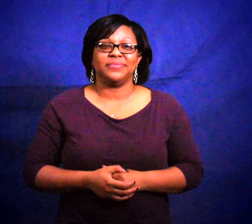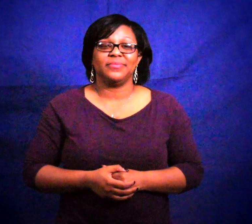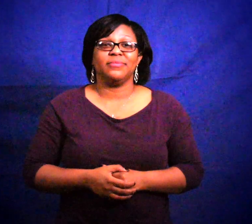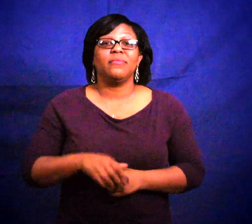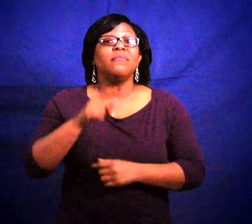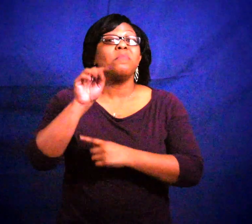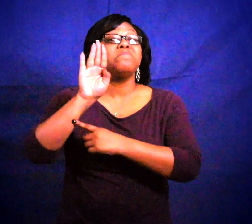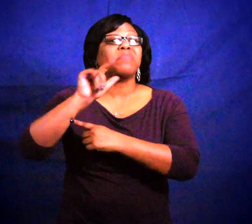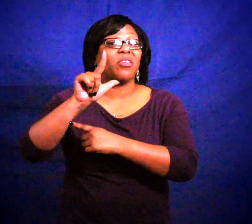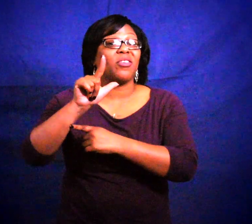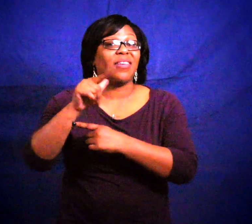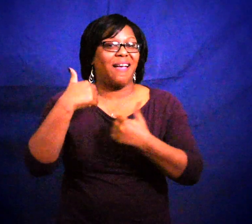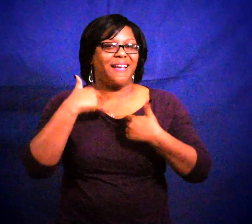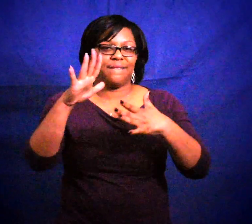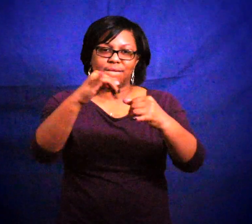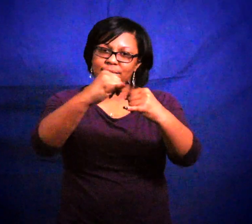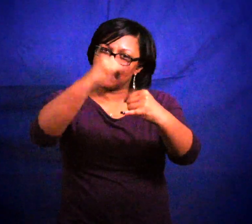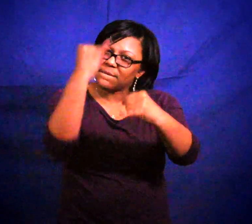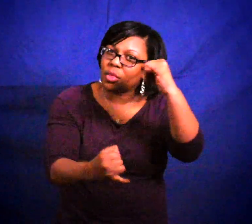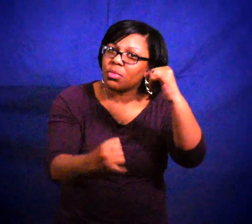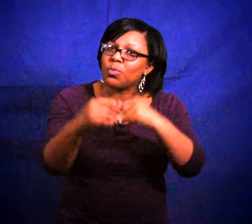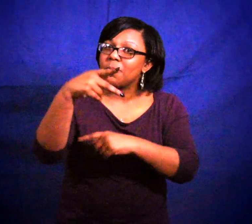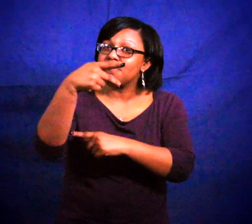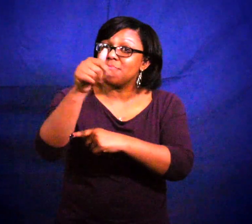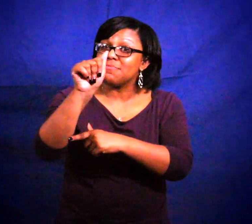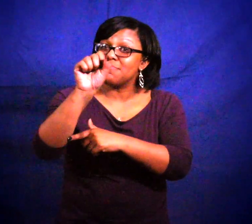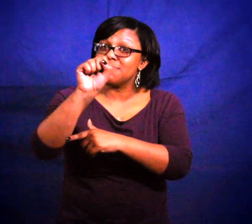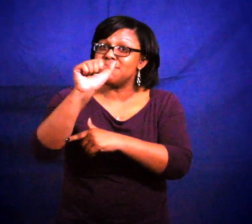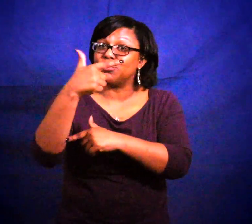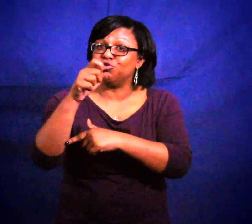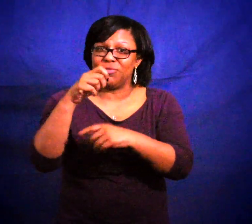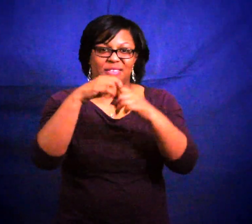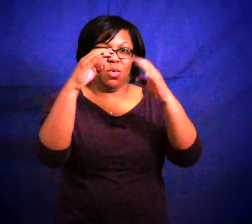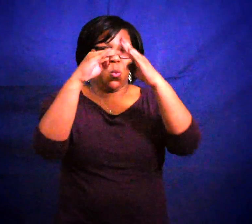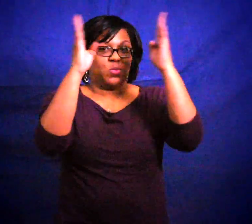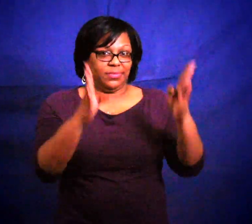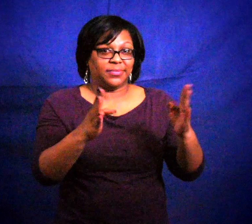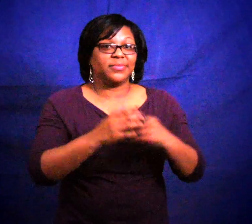The bill had its final passage in the House.